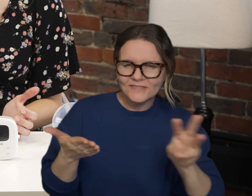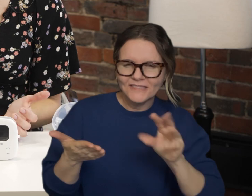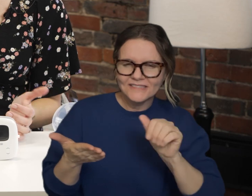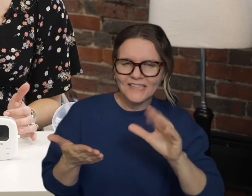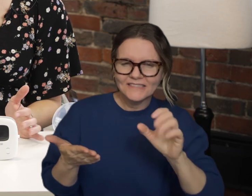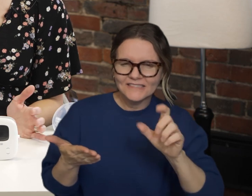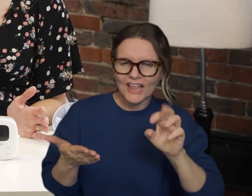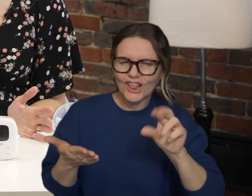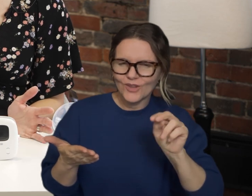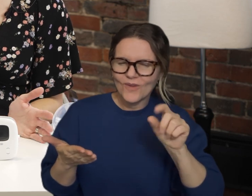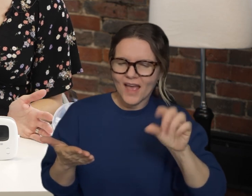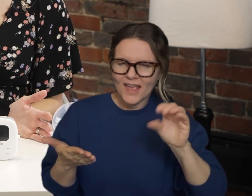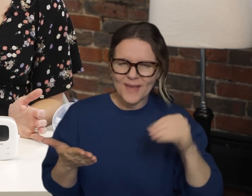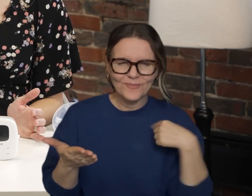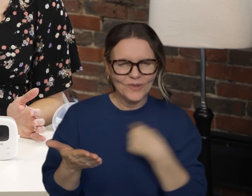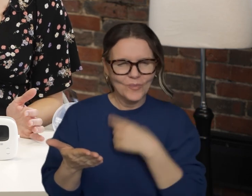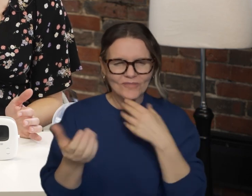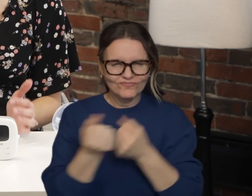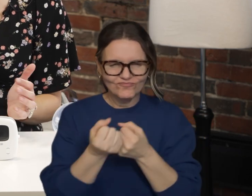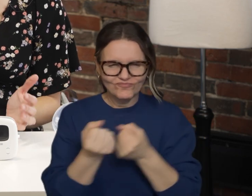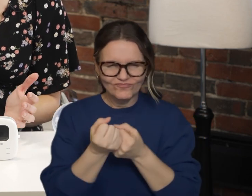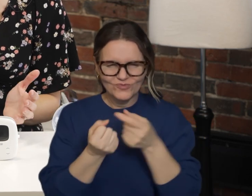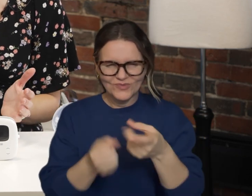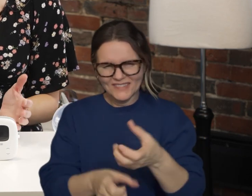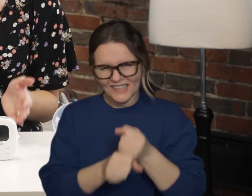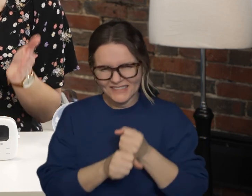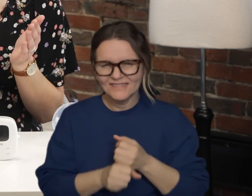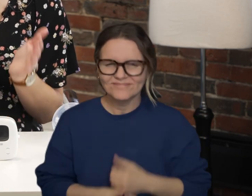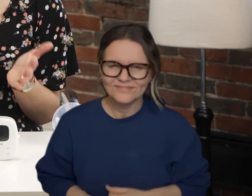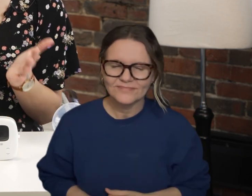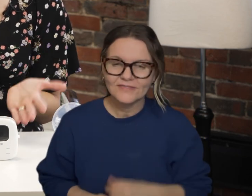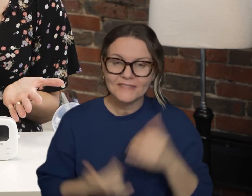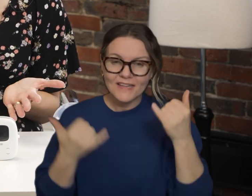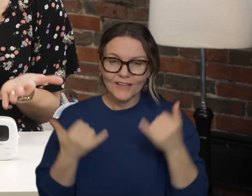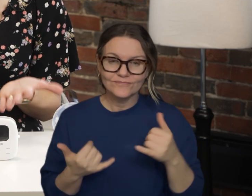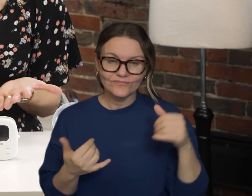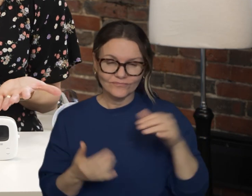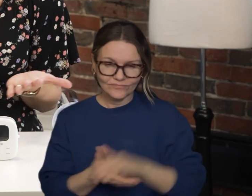the P1 has a lot of great special features the first one being that the p and P1 stands for